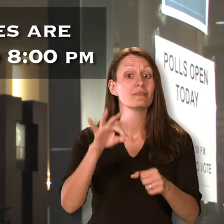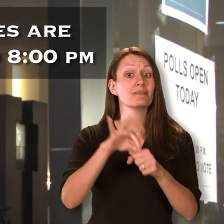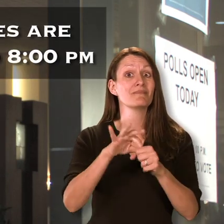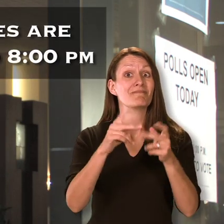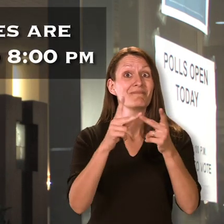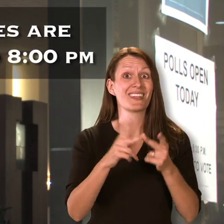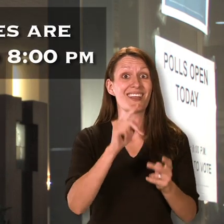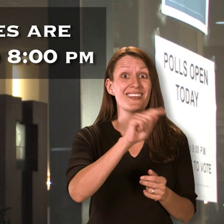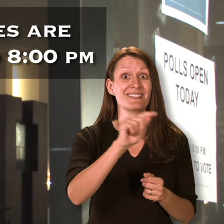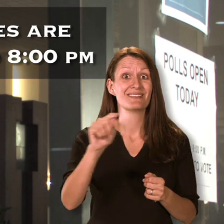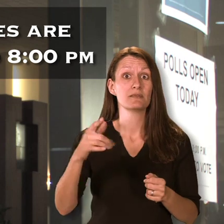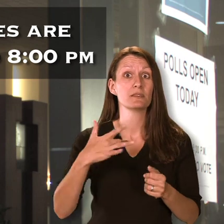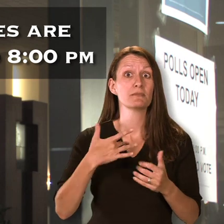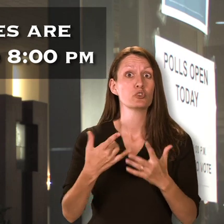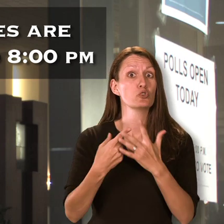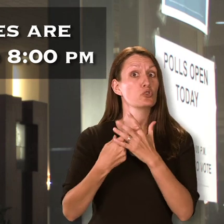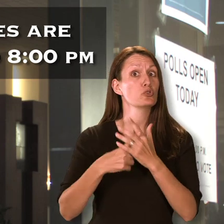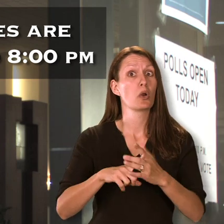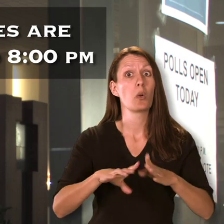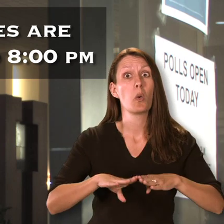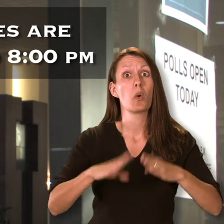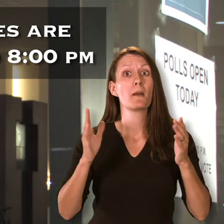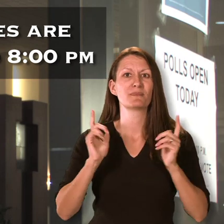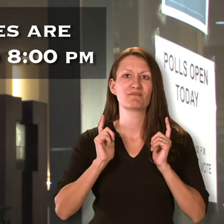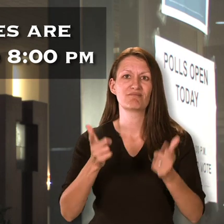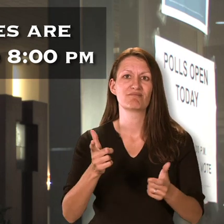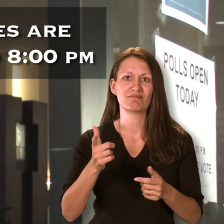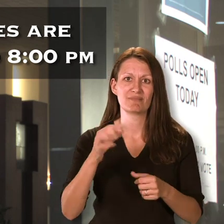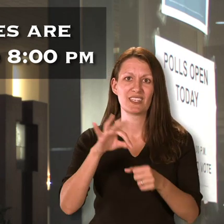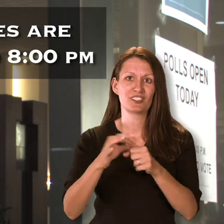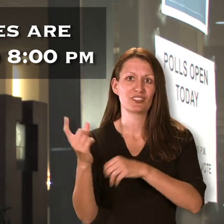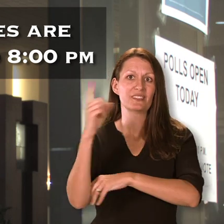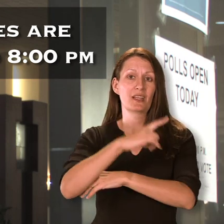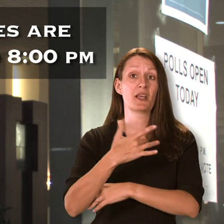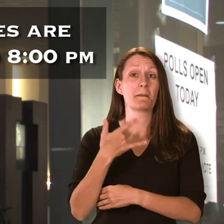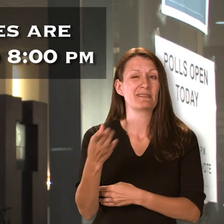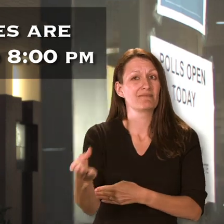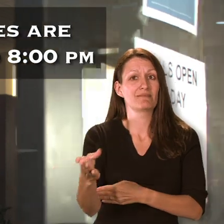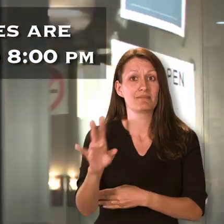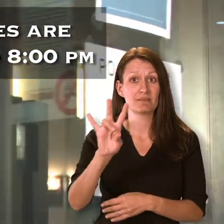The polling places open early on Election Day morning, usually at 7:00 am.